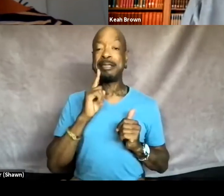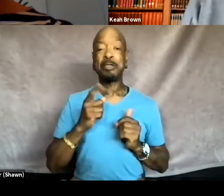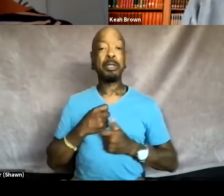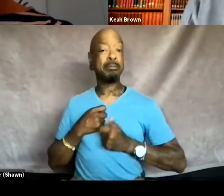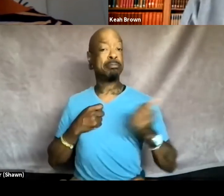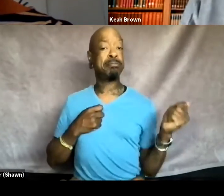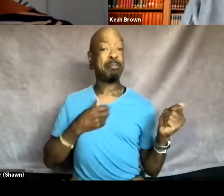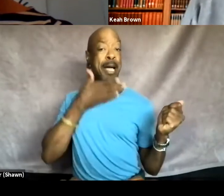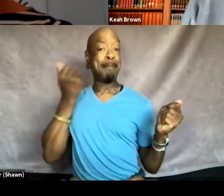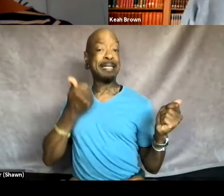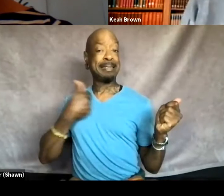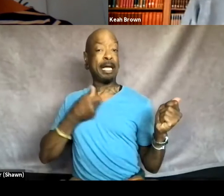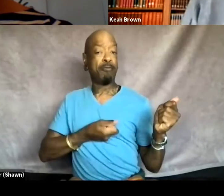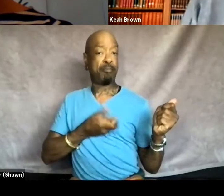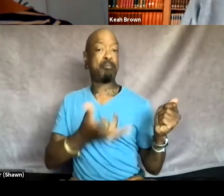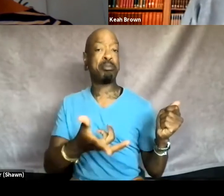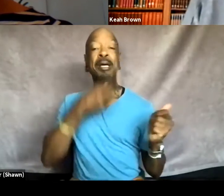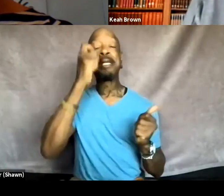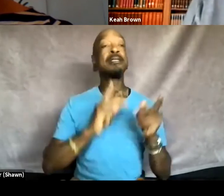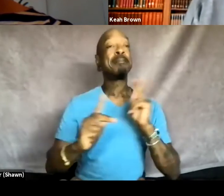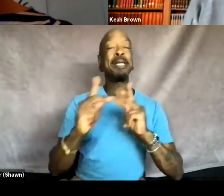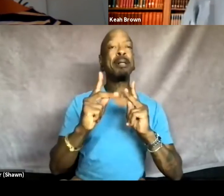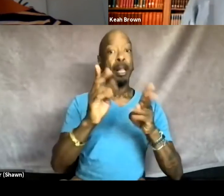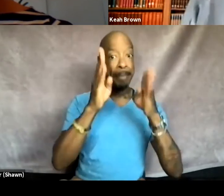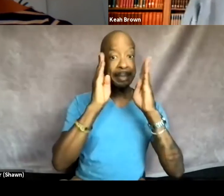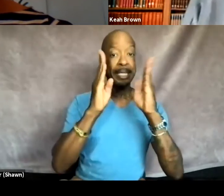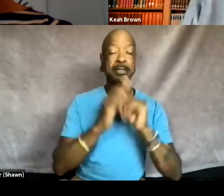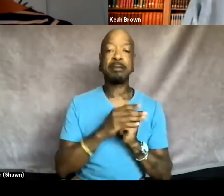Keah Brown: You know people pay attention so just really listening is the biggest thing